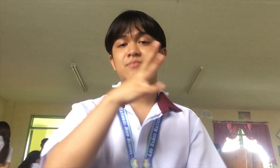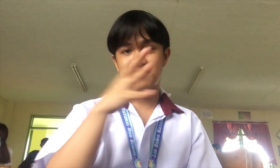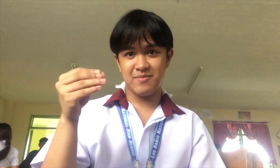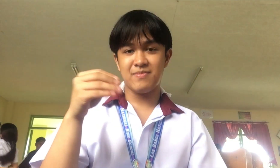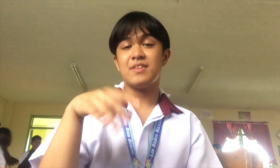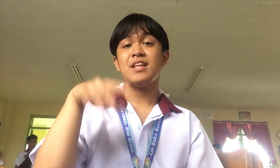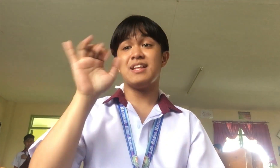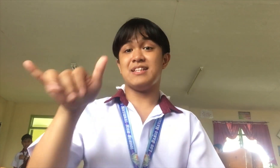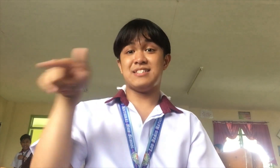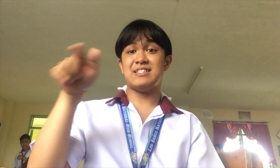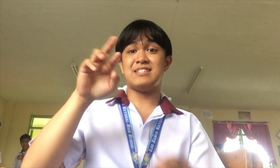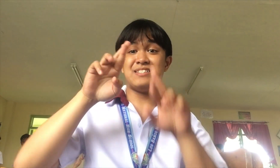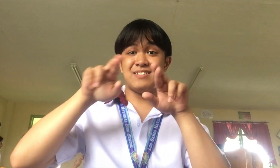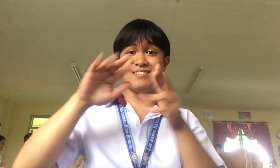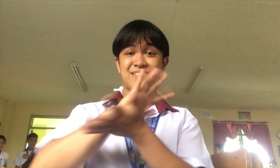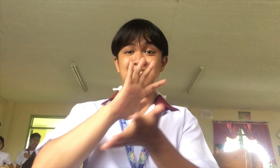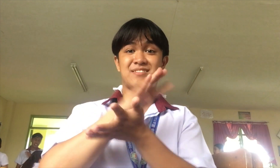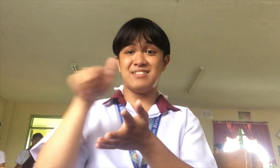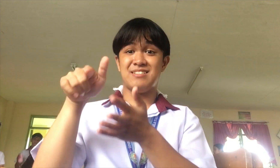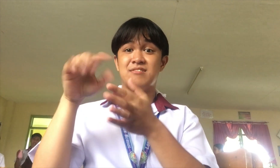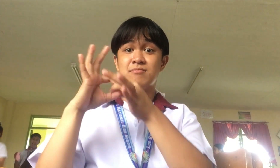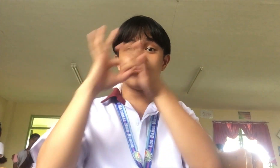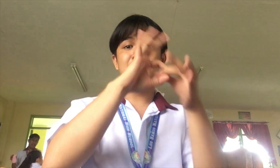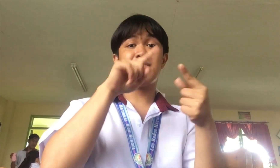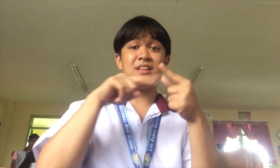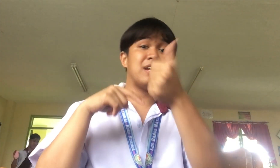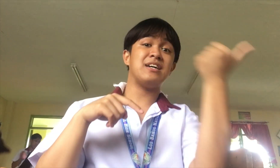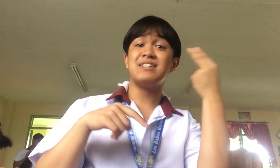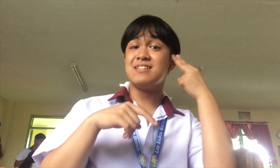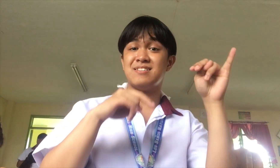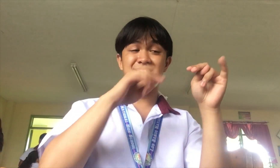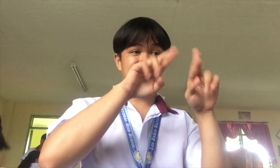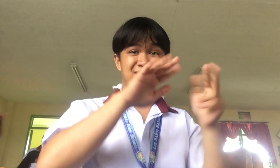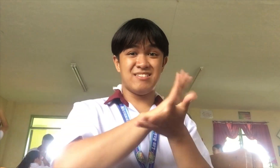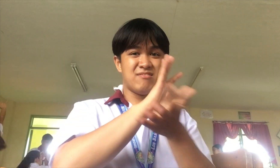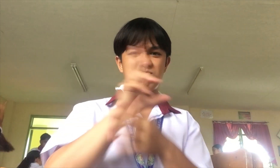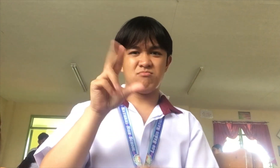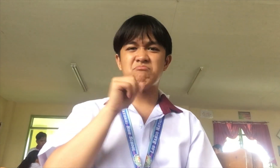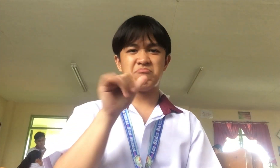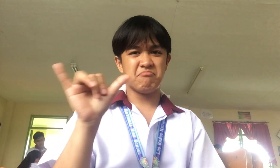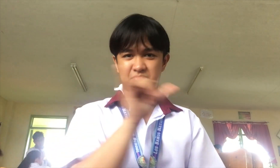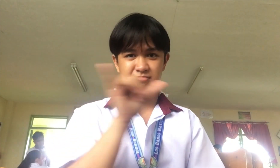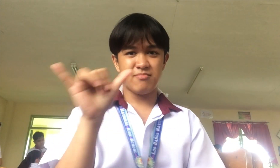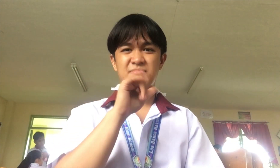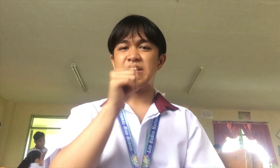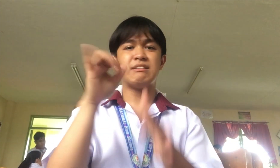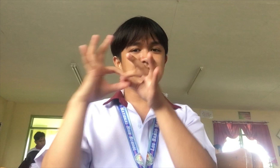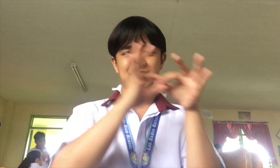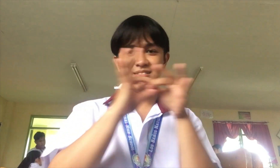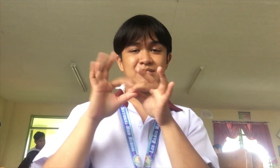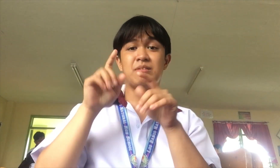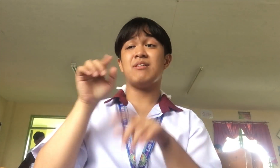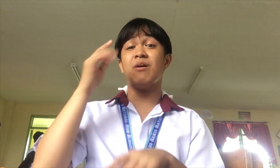Deaf and Hearing students do have different topics which it is not related to their discussions or ideas